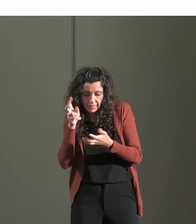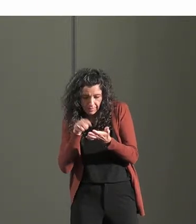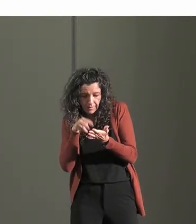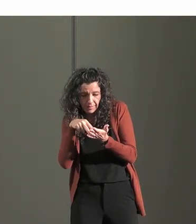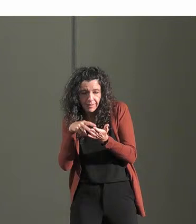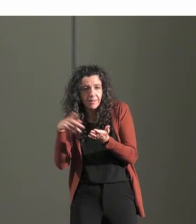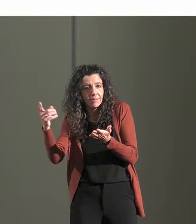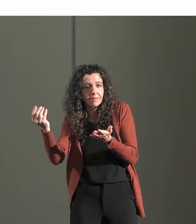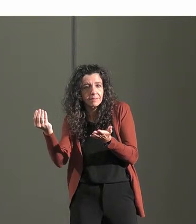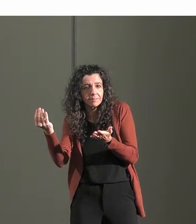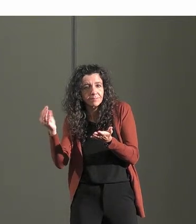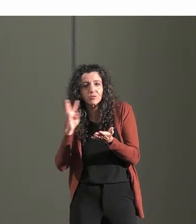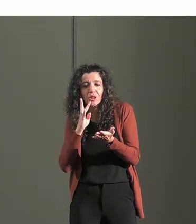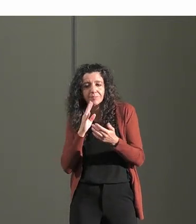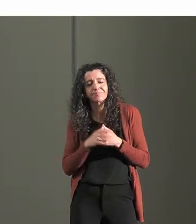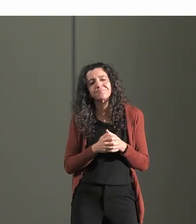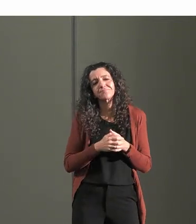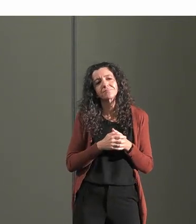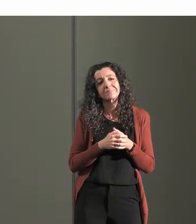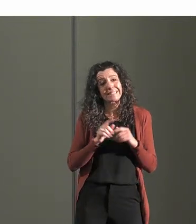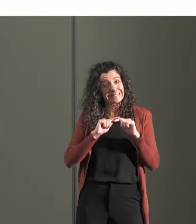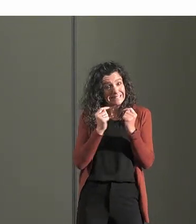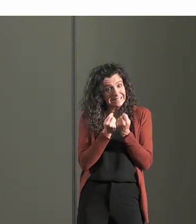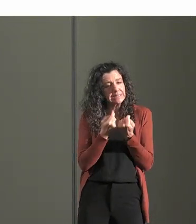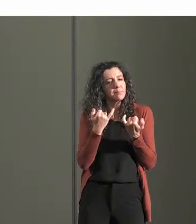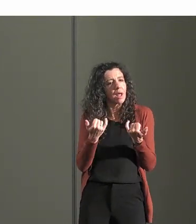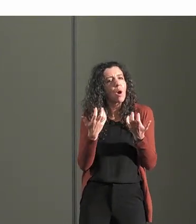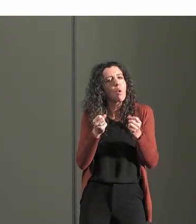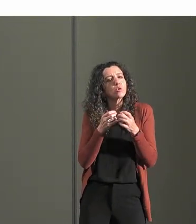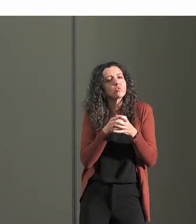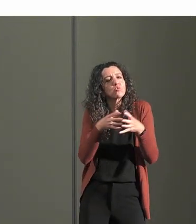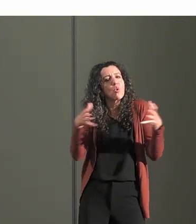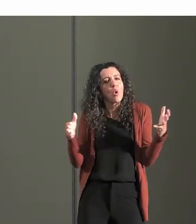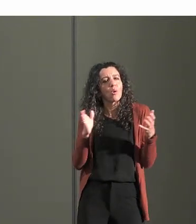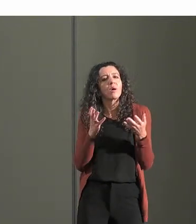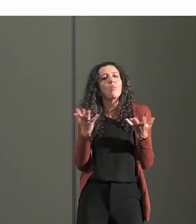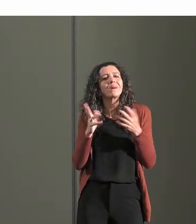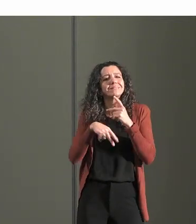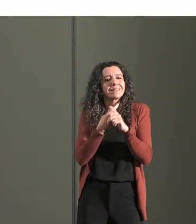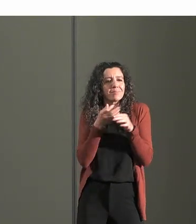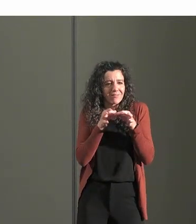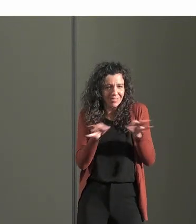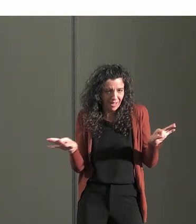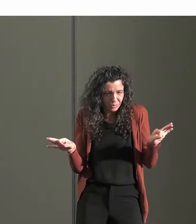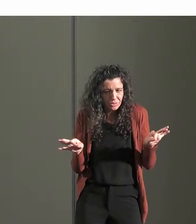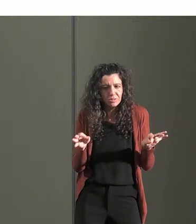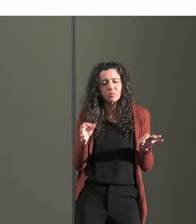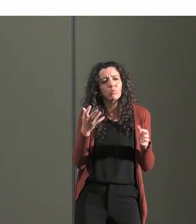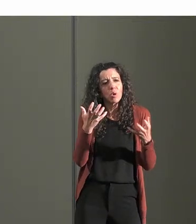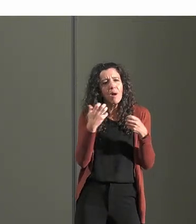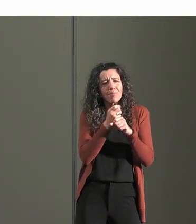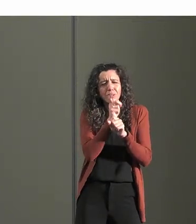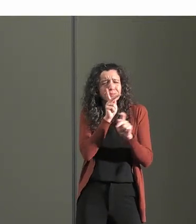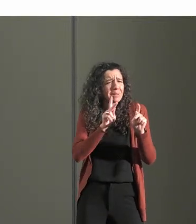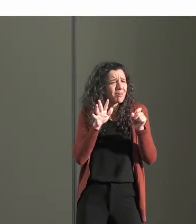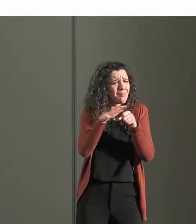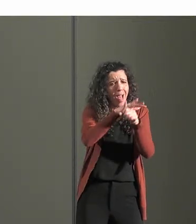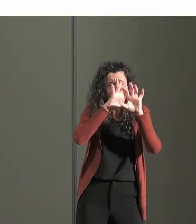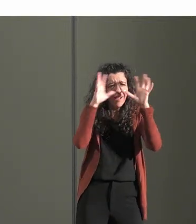captions the call and type back responses. Our team is working hard to expand language support to make sure people have access